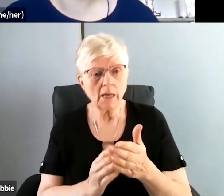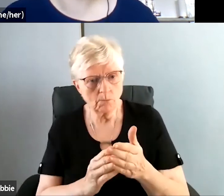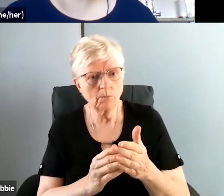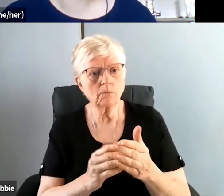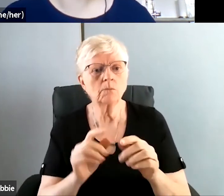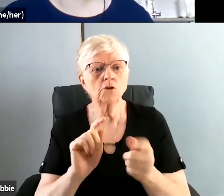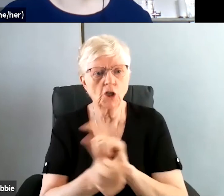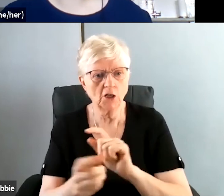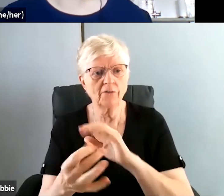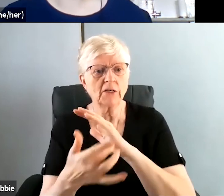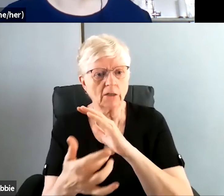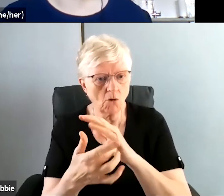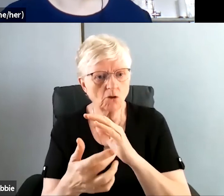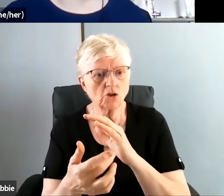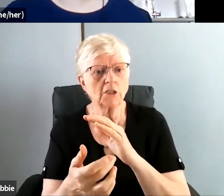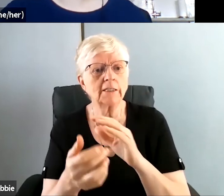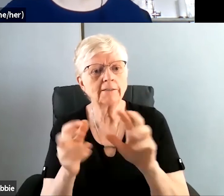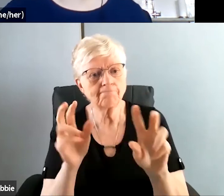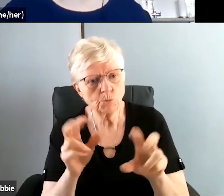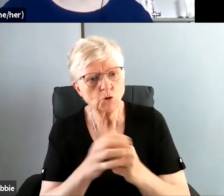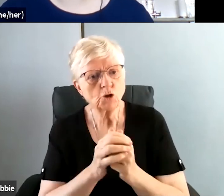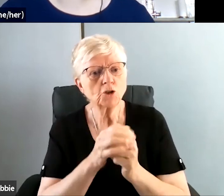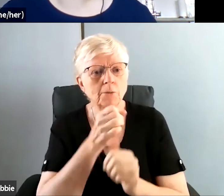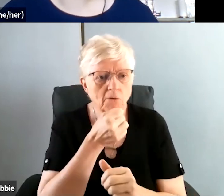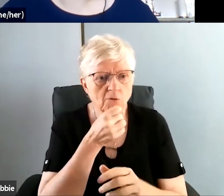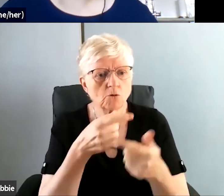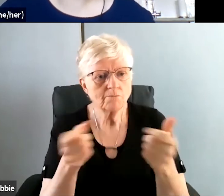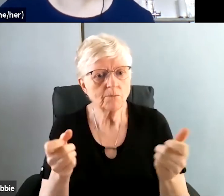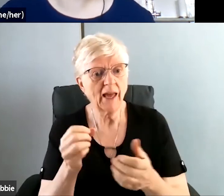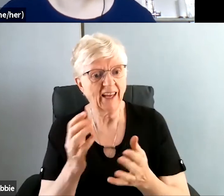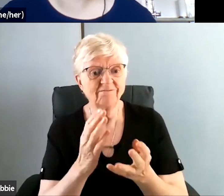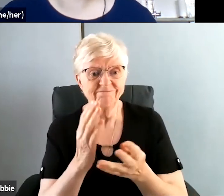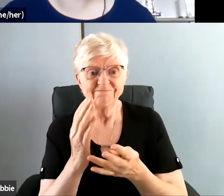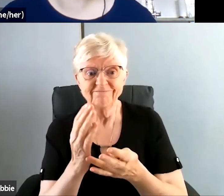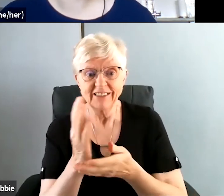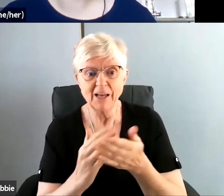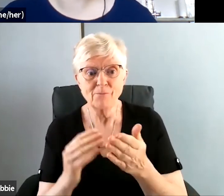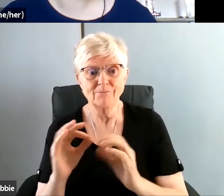BEHAVIOURS OR IMPROVED